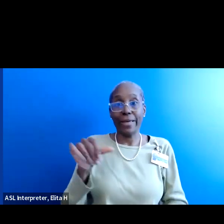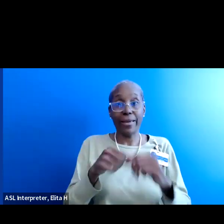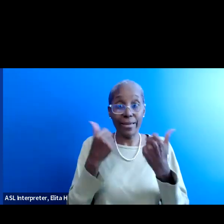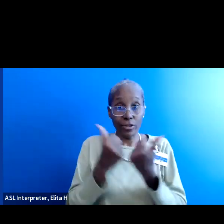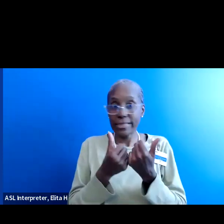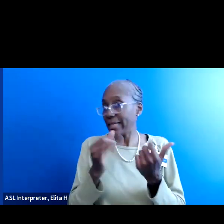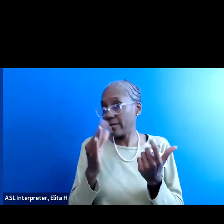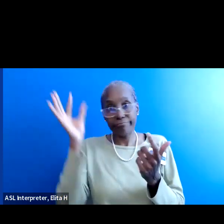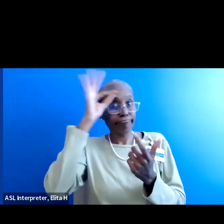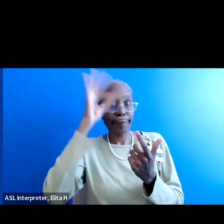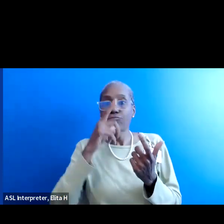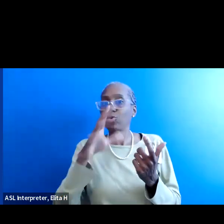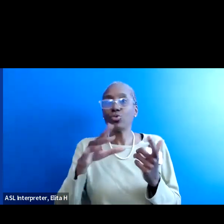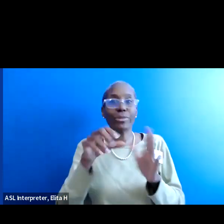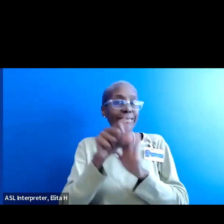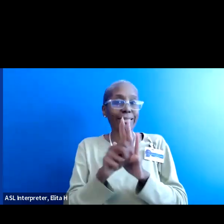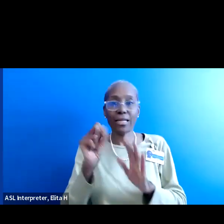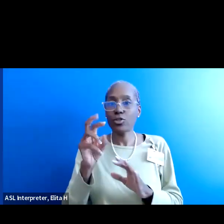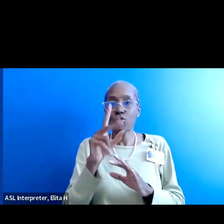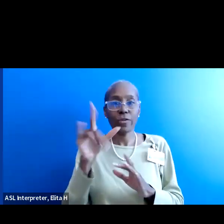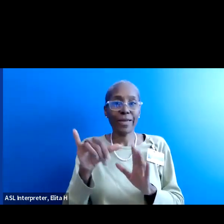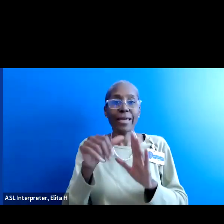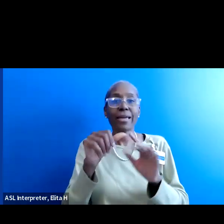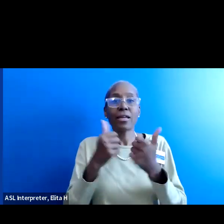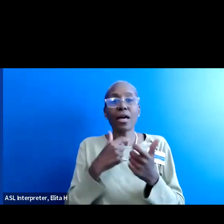don't know who your state survey agency is, I will drop in my email.